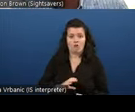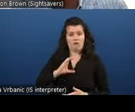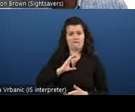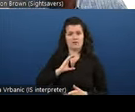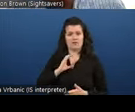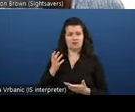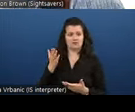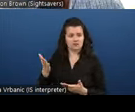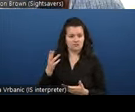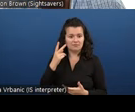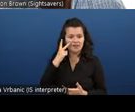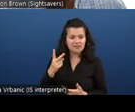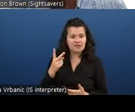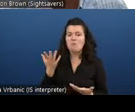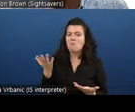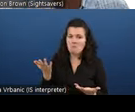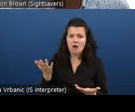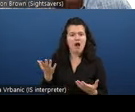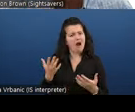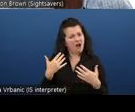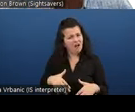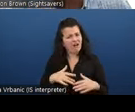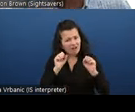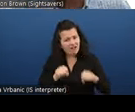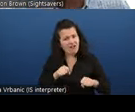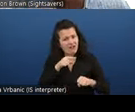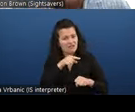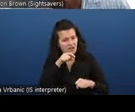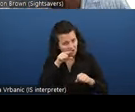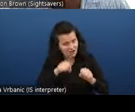of people with disabilities. Now this is this is reality across all of the markets that